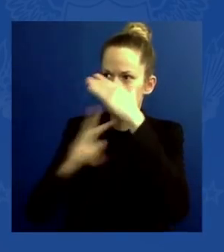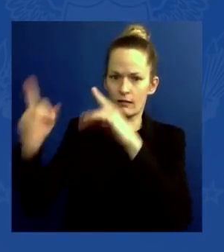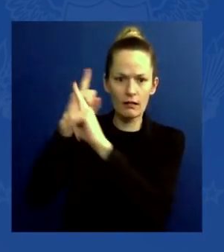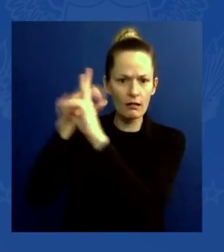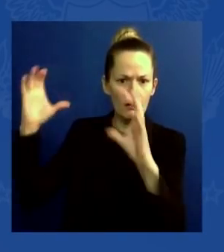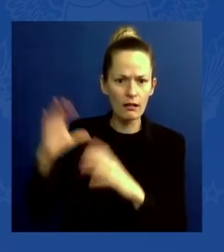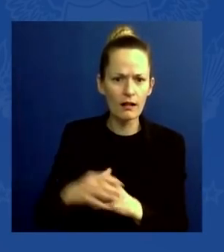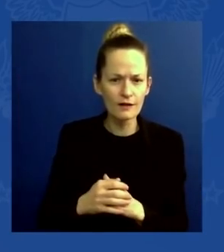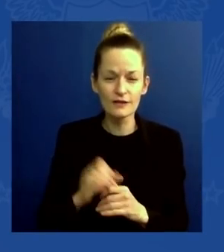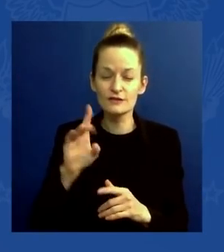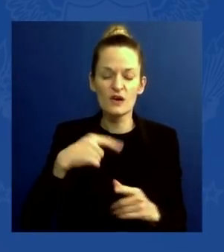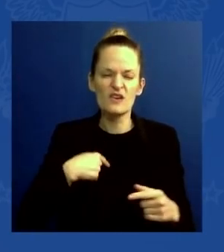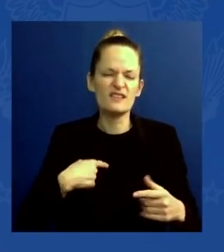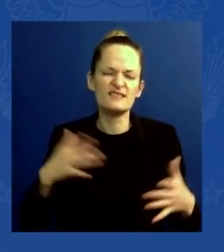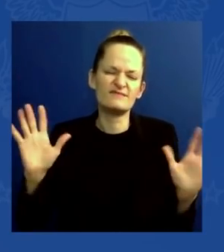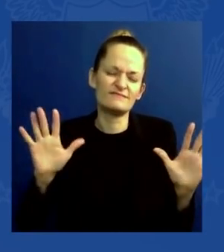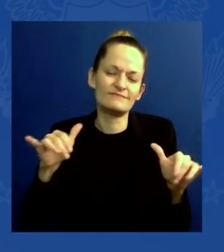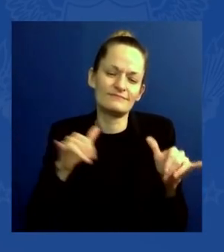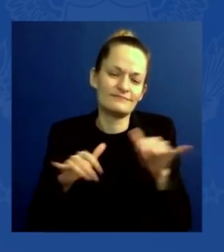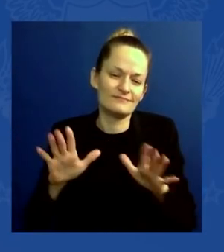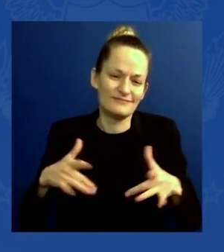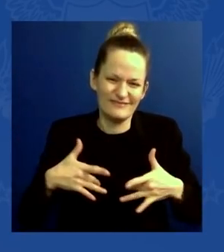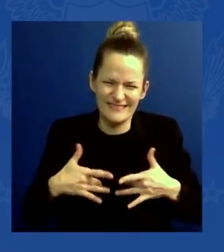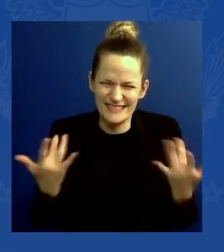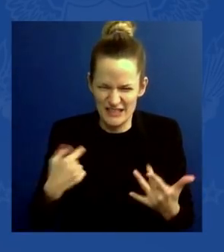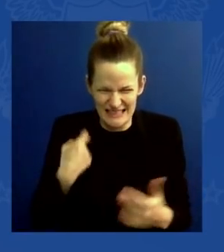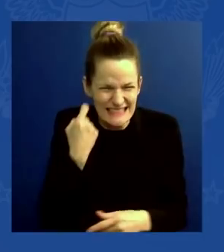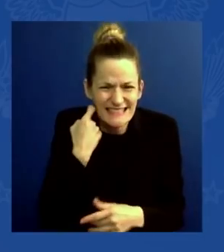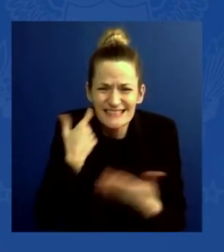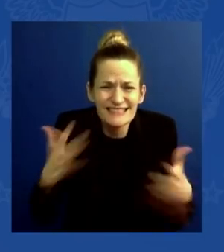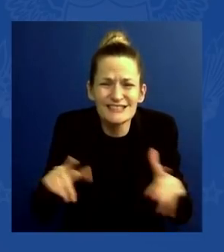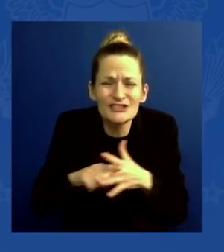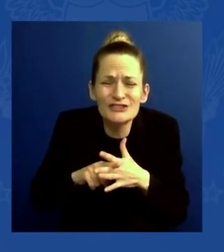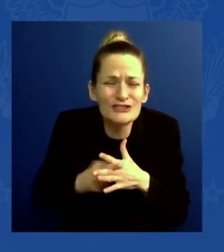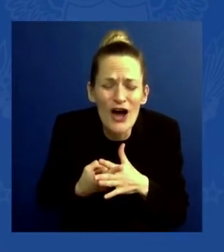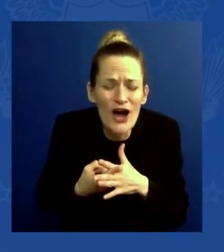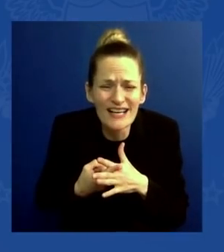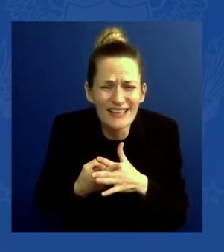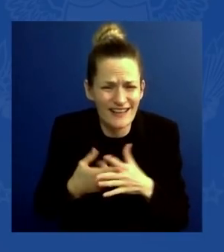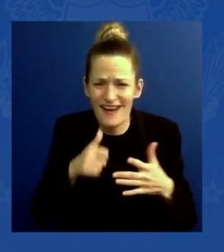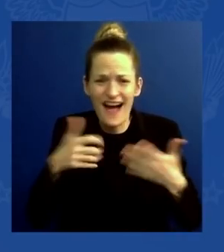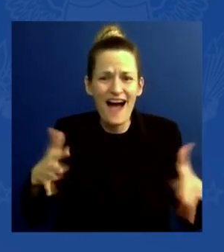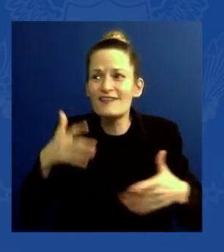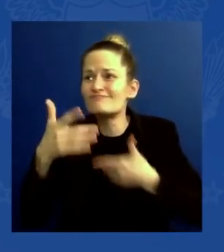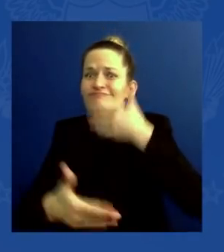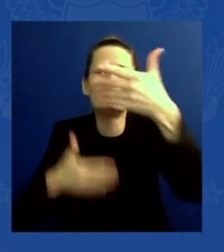that long has been talked about in Washington but never actually been done. The House of Representatives passed